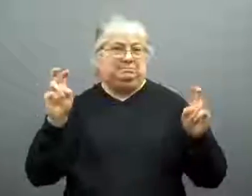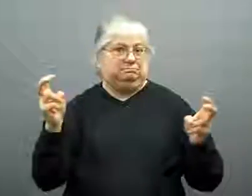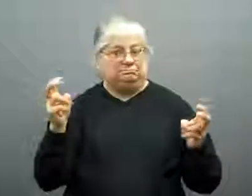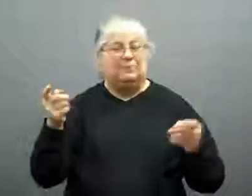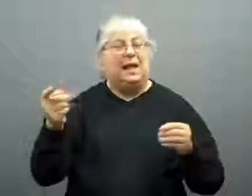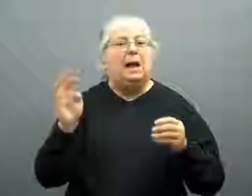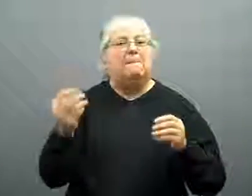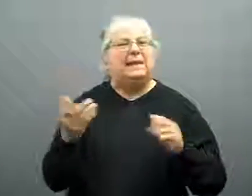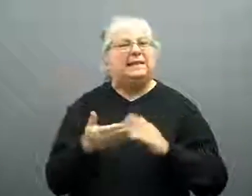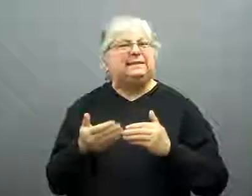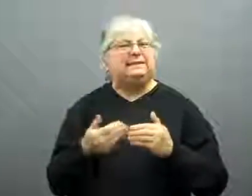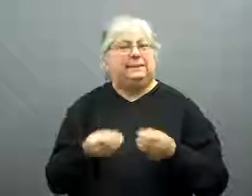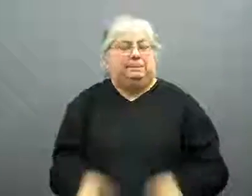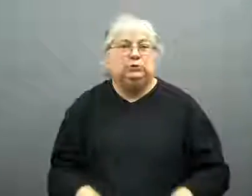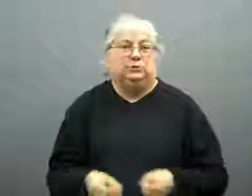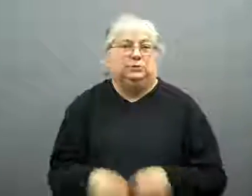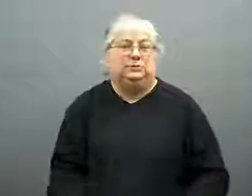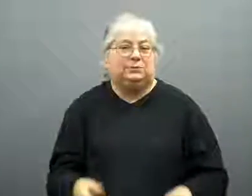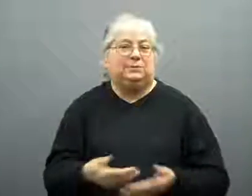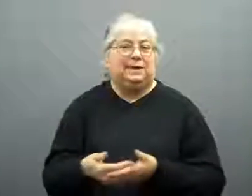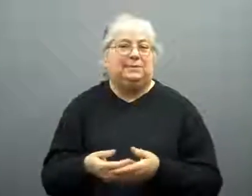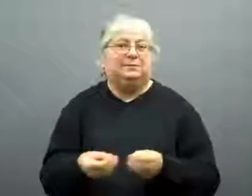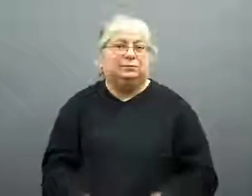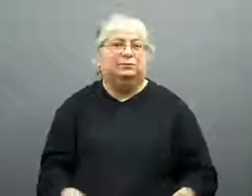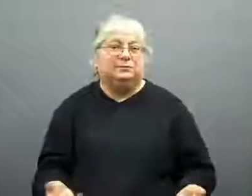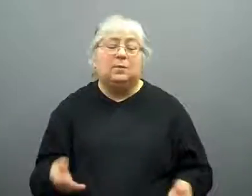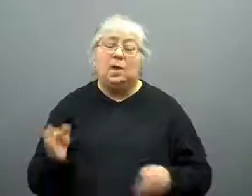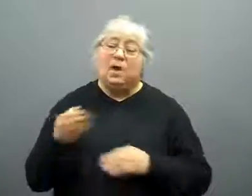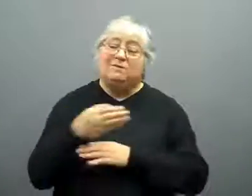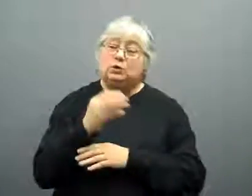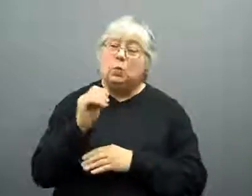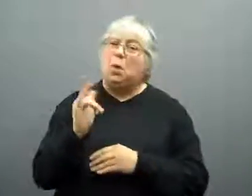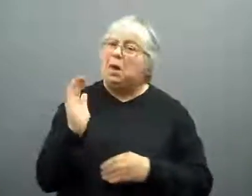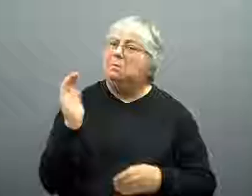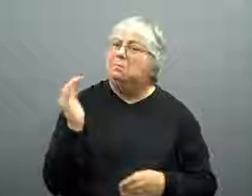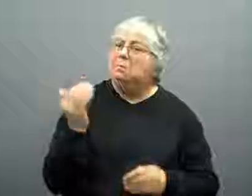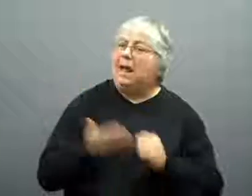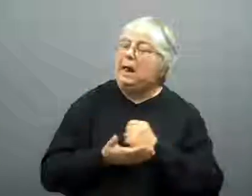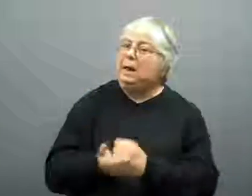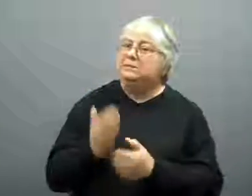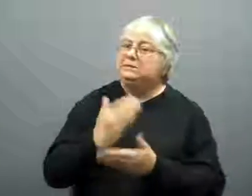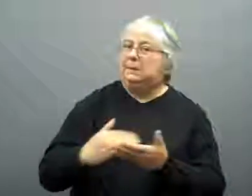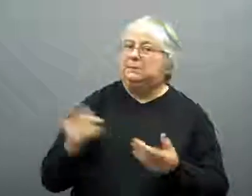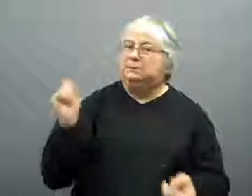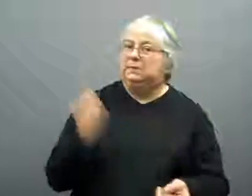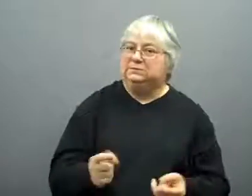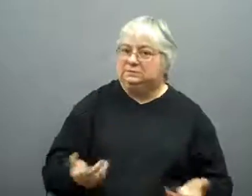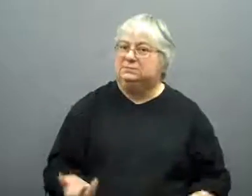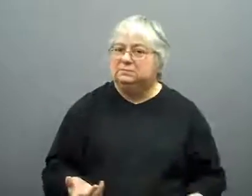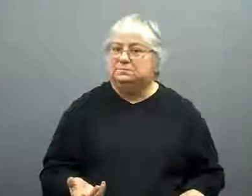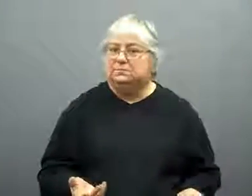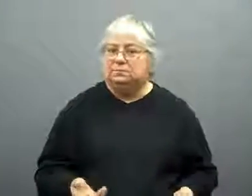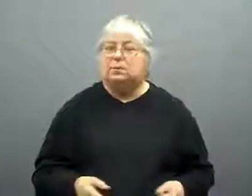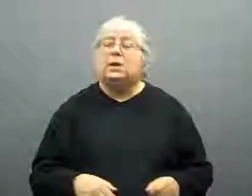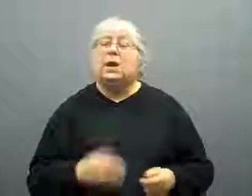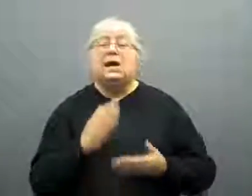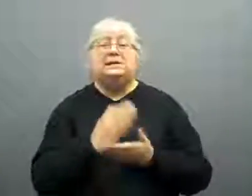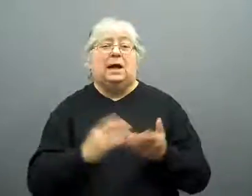They are prone to miscarriages. Fish oil seems to help reduce those.